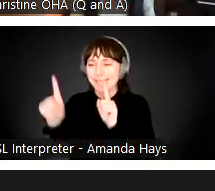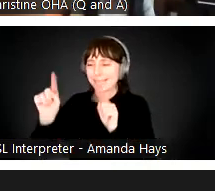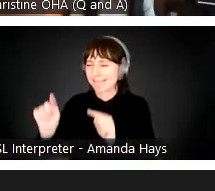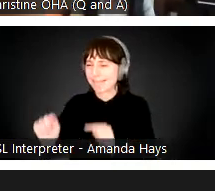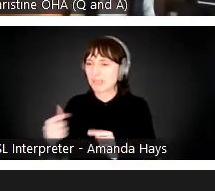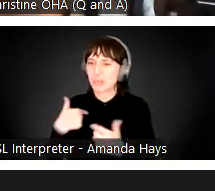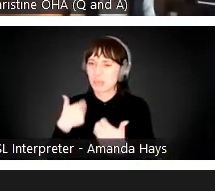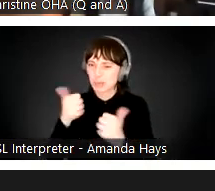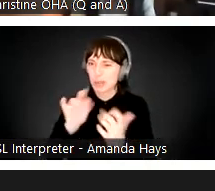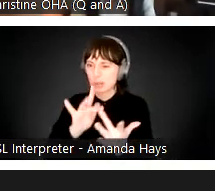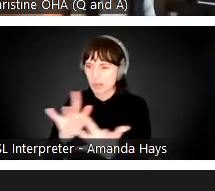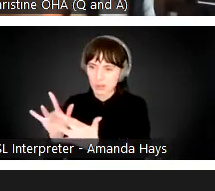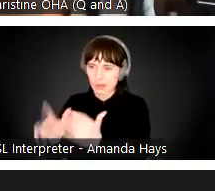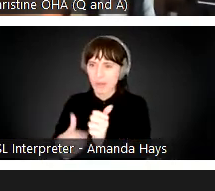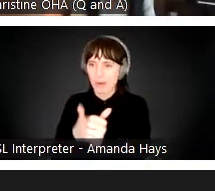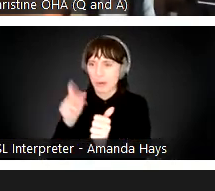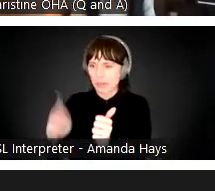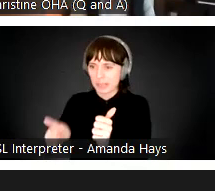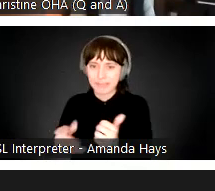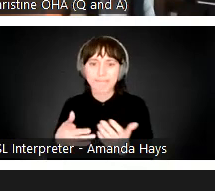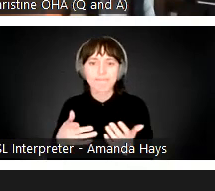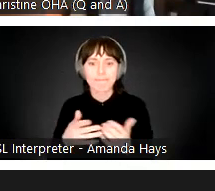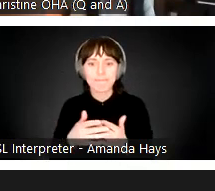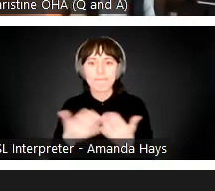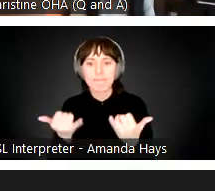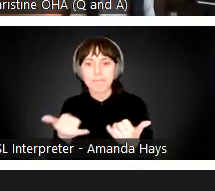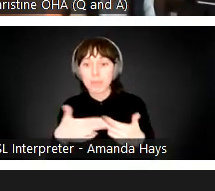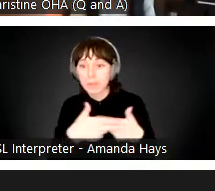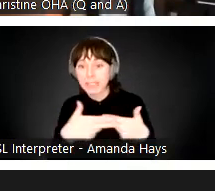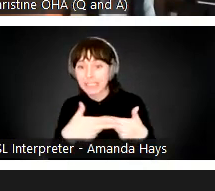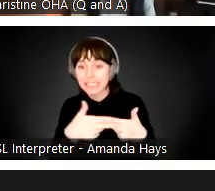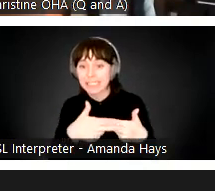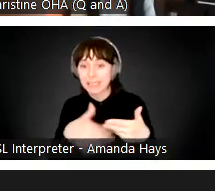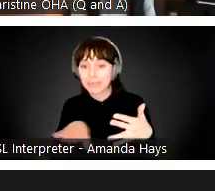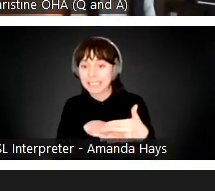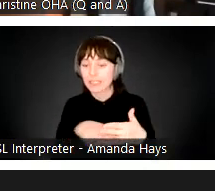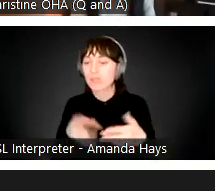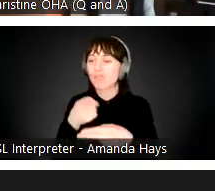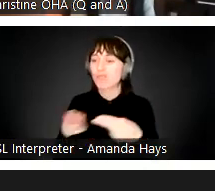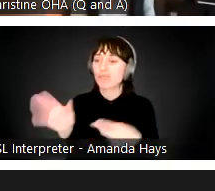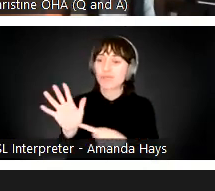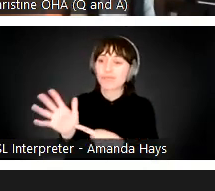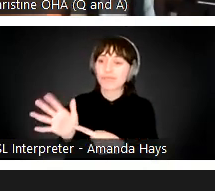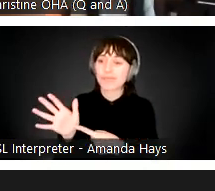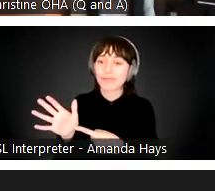Manuel, if you could go to the break slide, we're going to take a small break